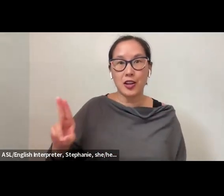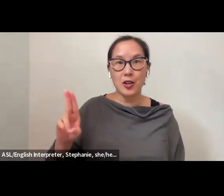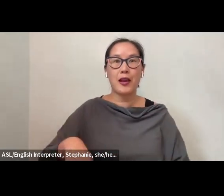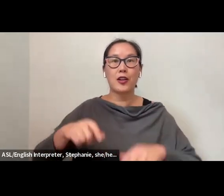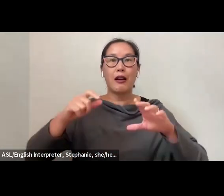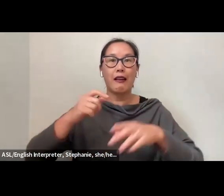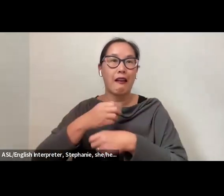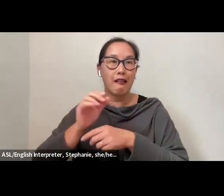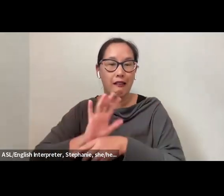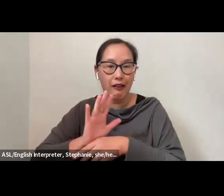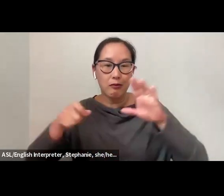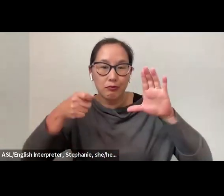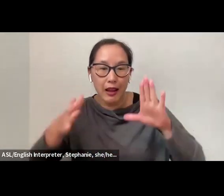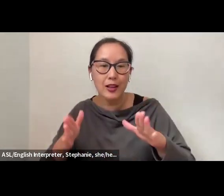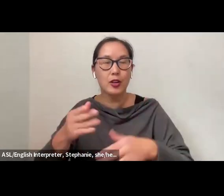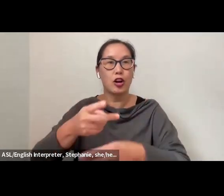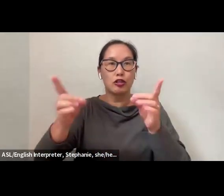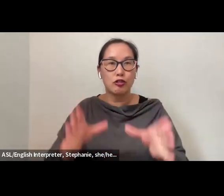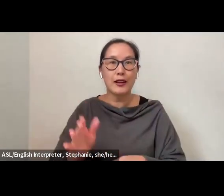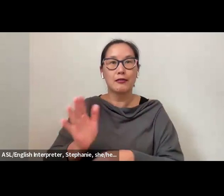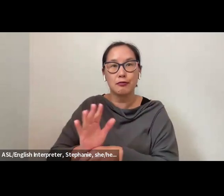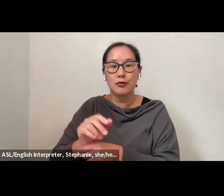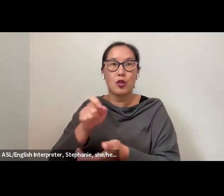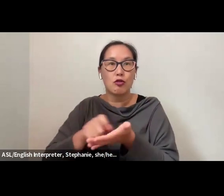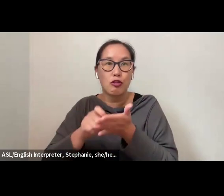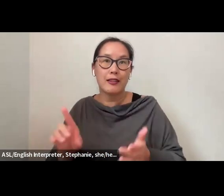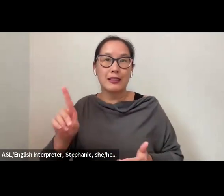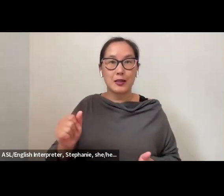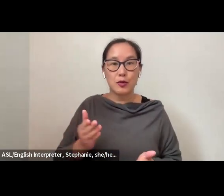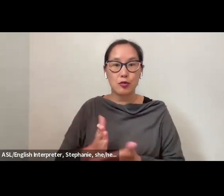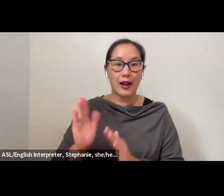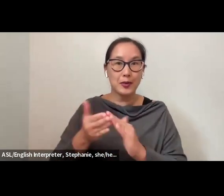best known for the Emmy Award winning documentary When I Walk